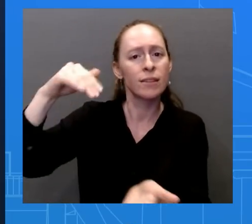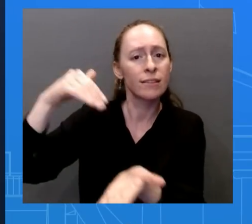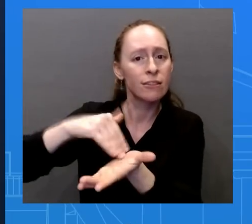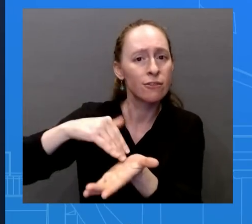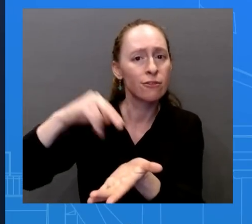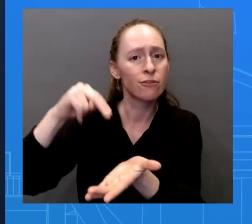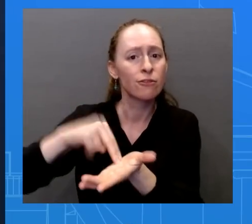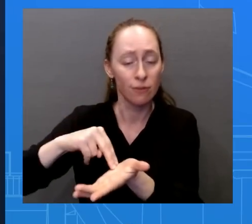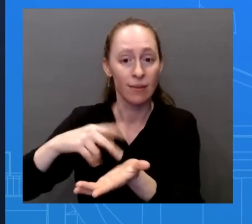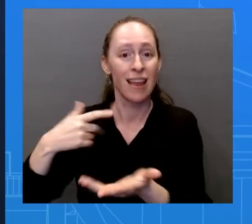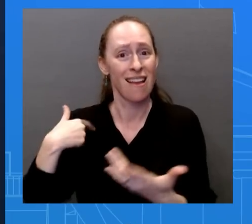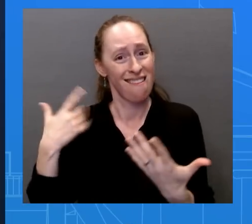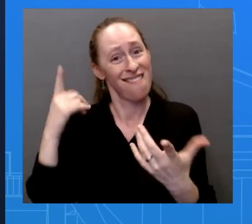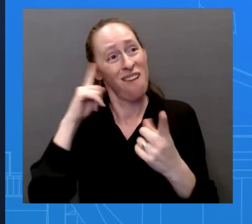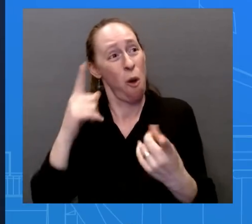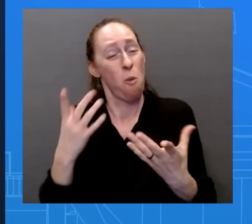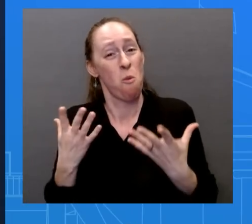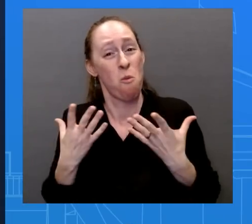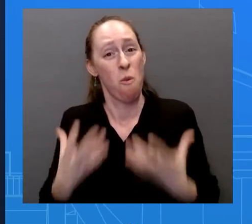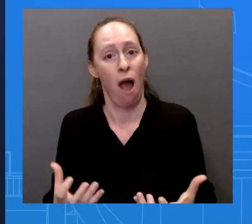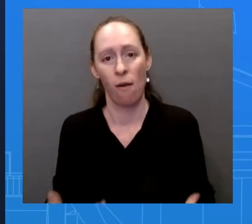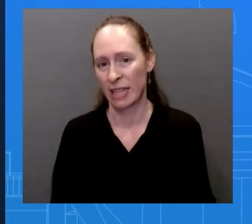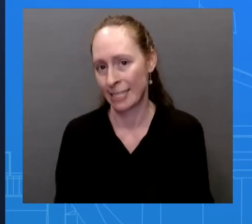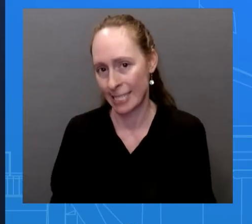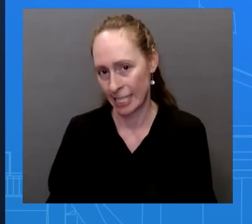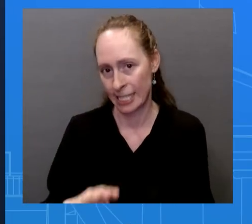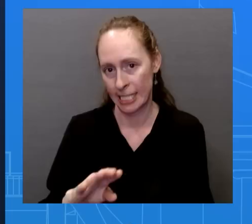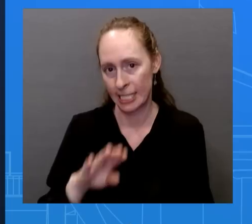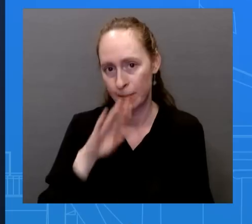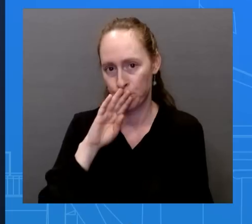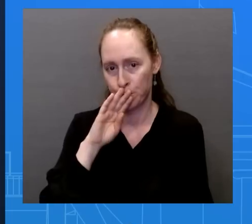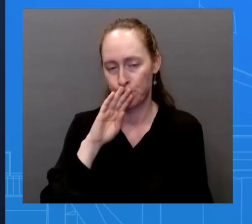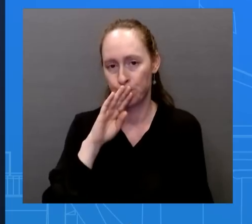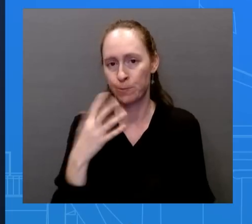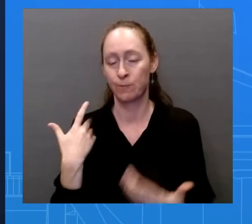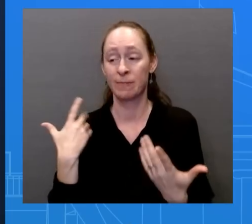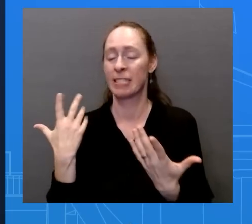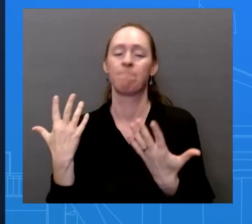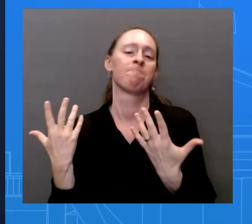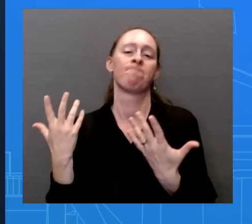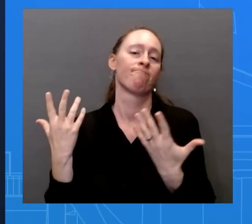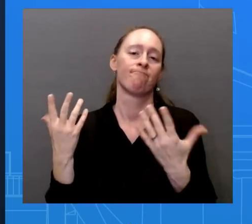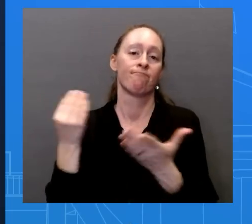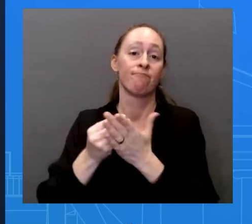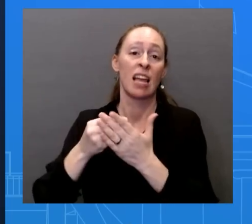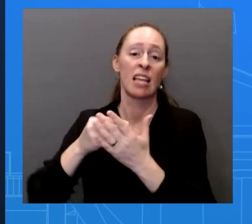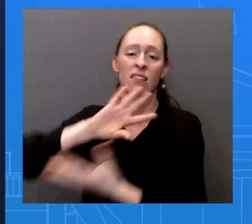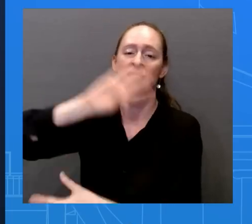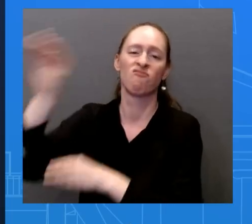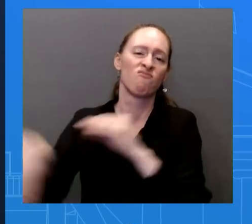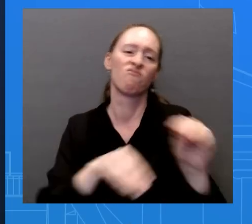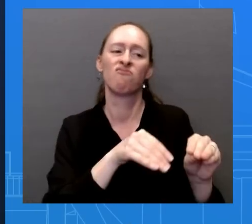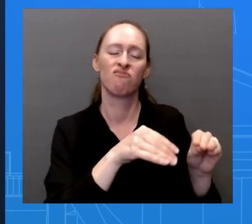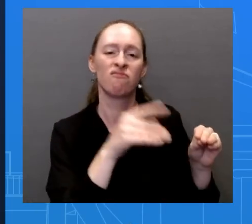We do not have funding for the next generation of vaccines and treatments. Our COVID -- or, sorry, our vaccine campaign